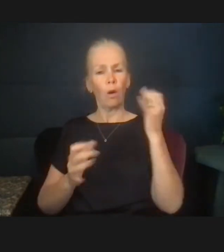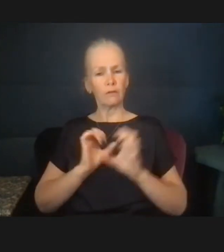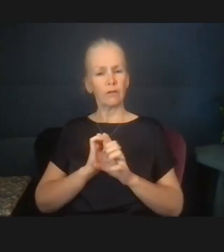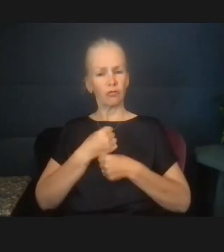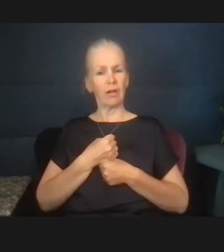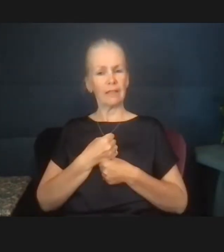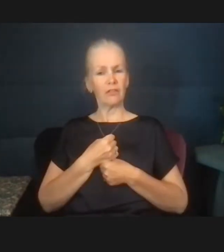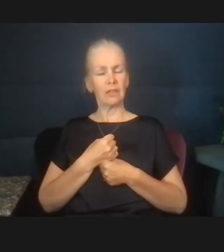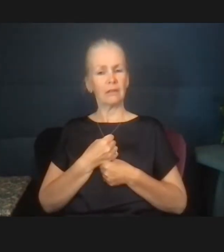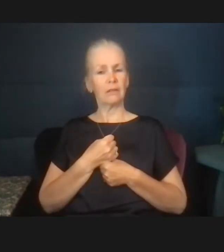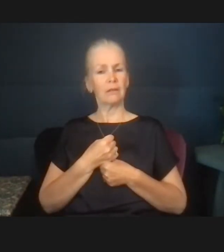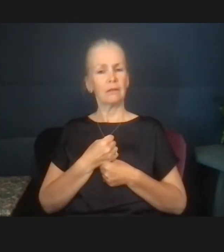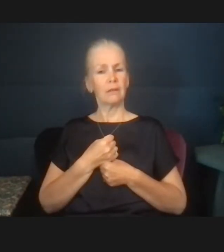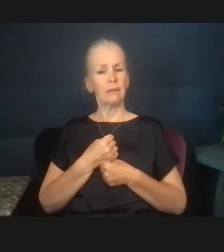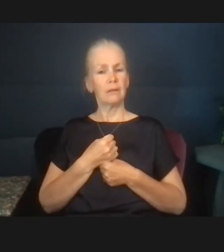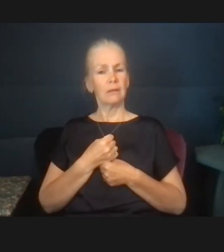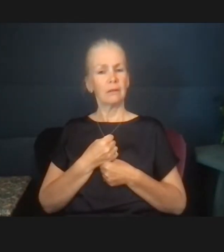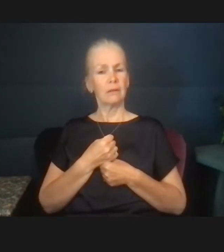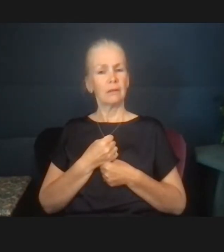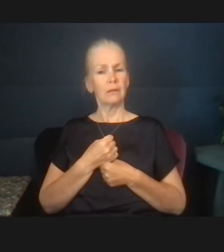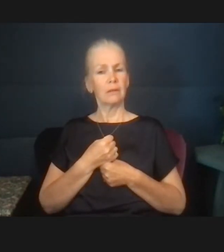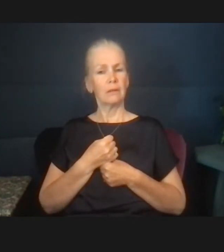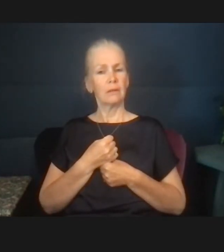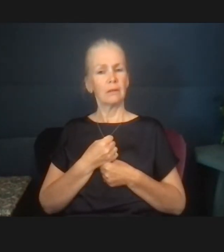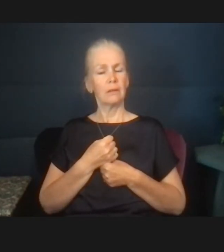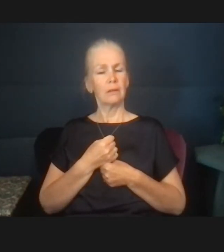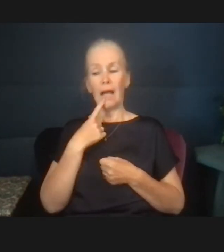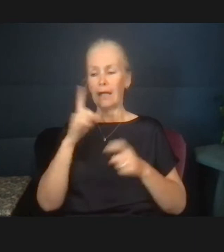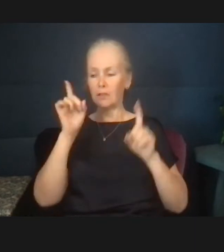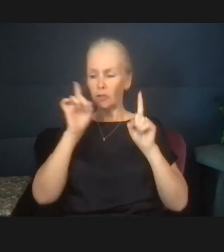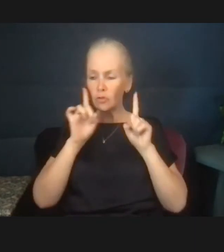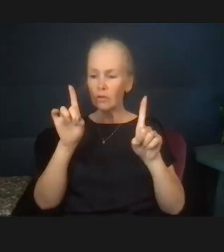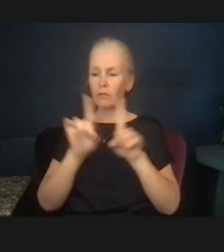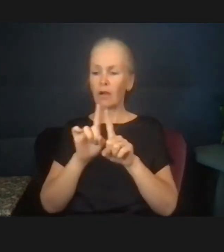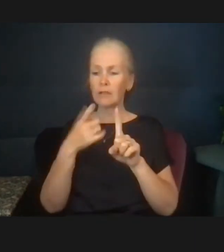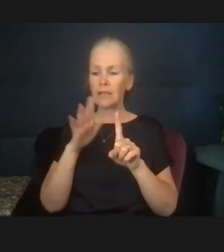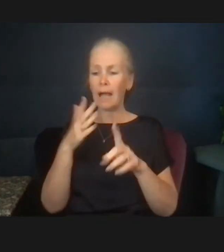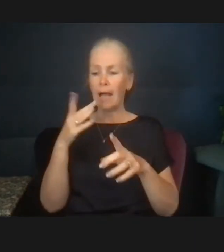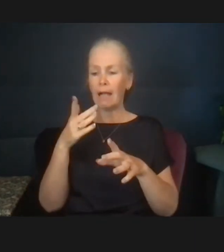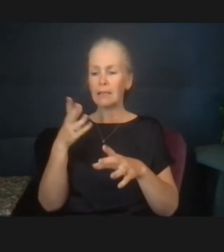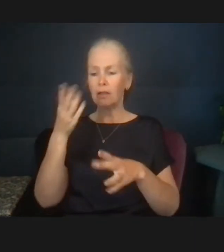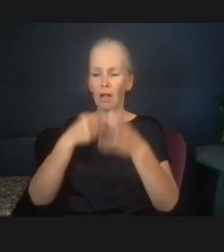but one of my biggest frustrations at university, and from doing my law degree is